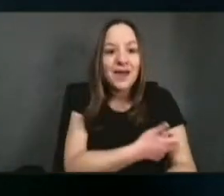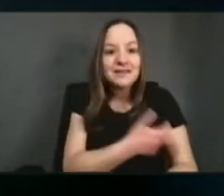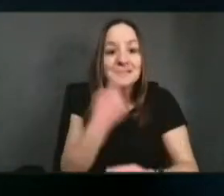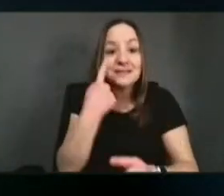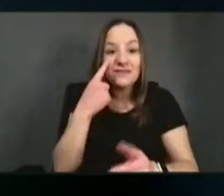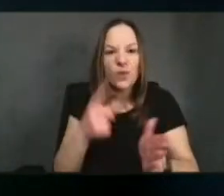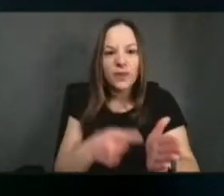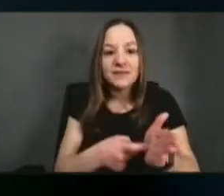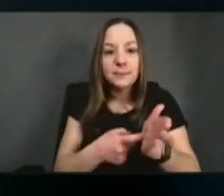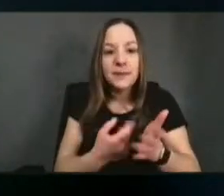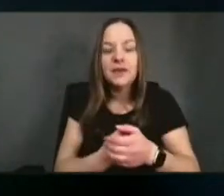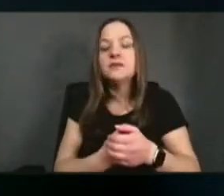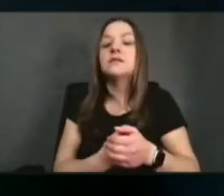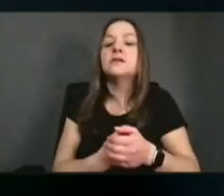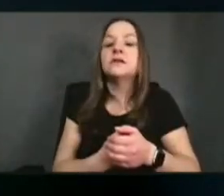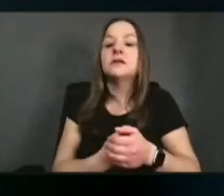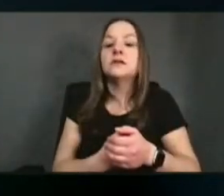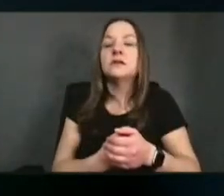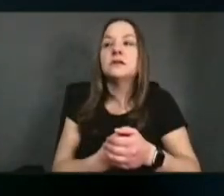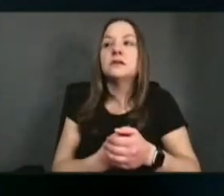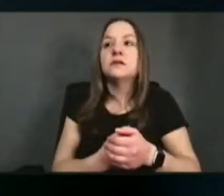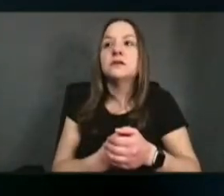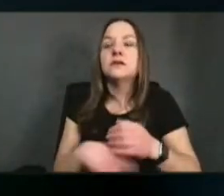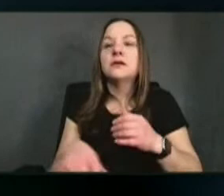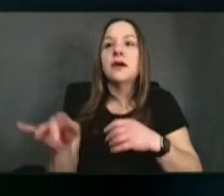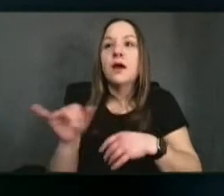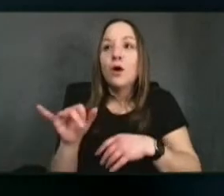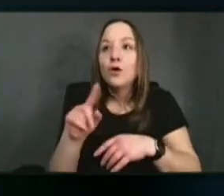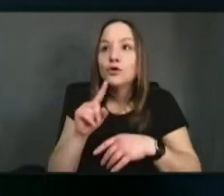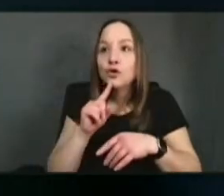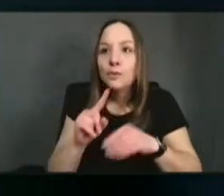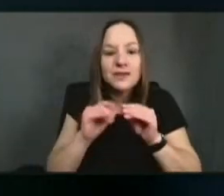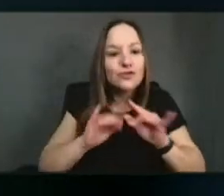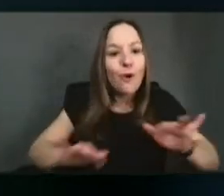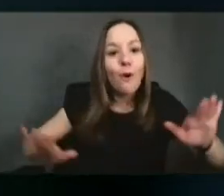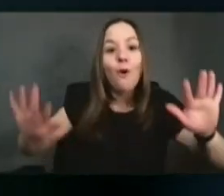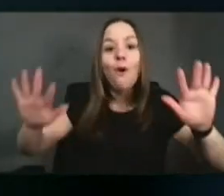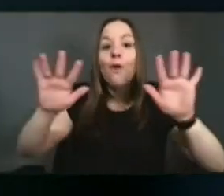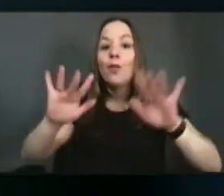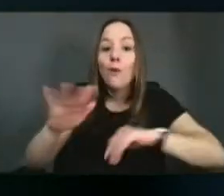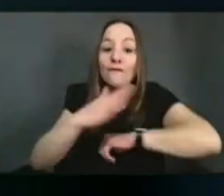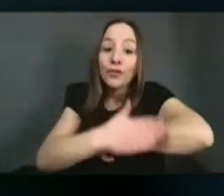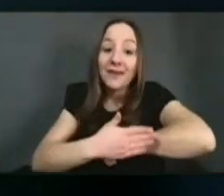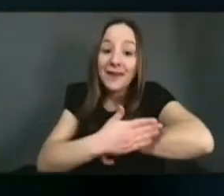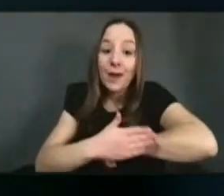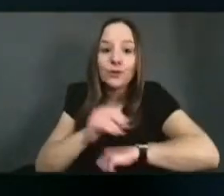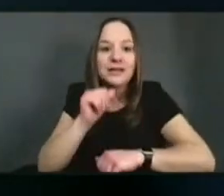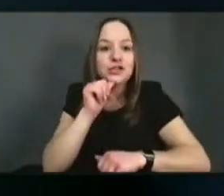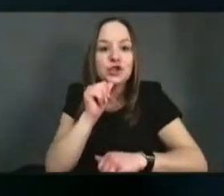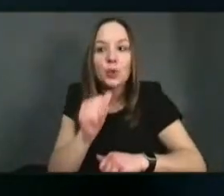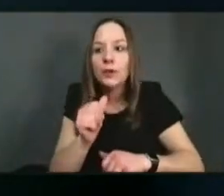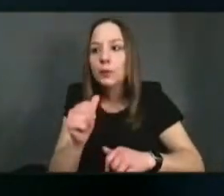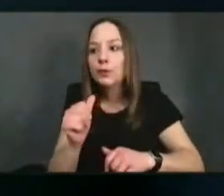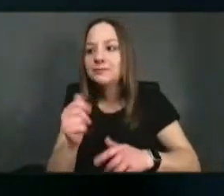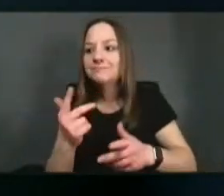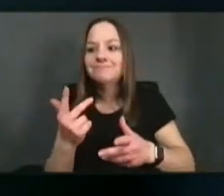out quickly to meet the demand. Um as well as out to every